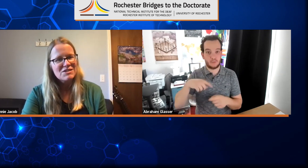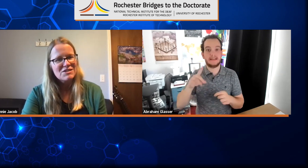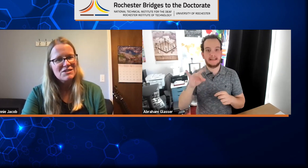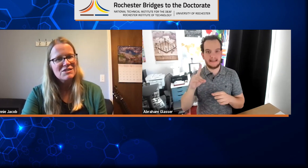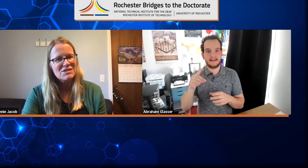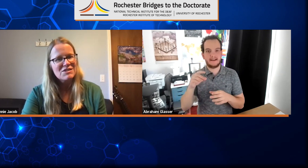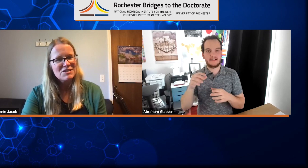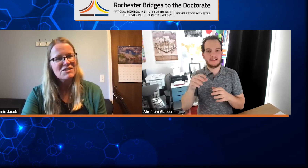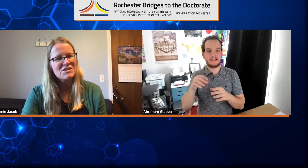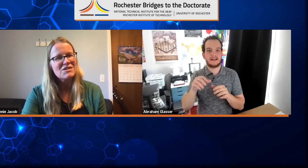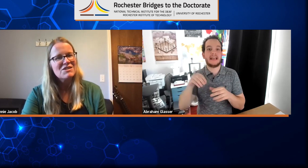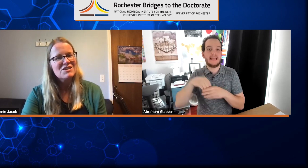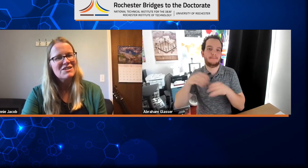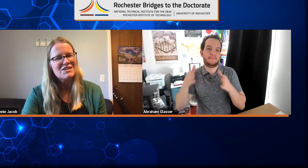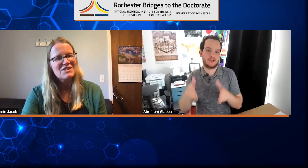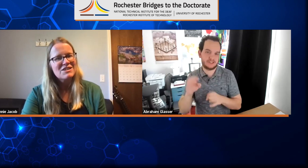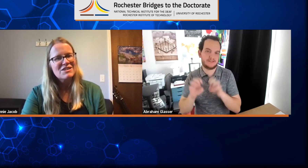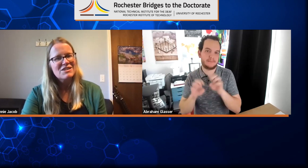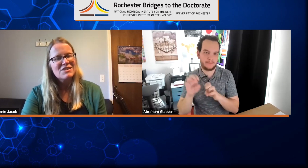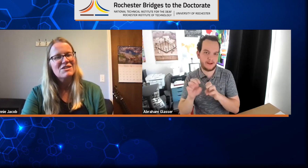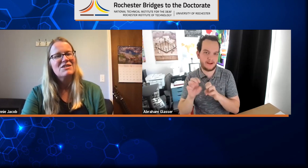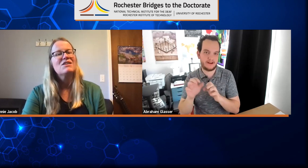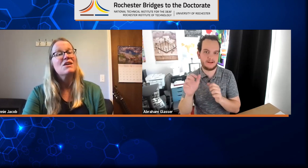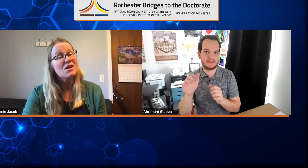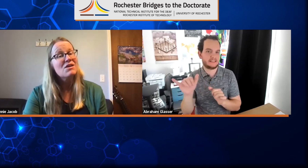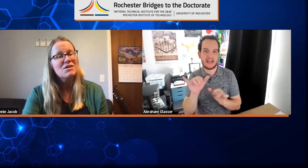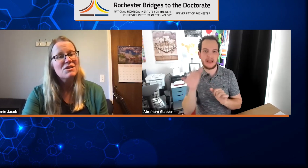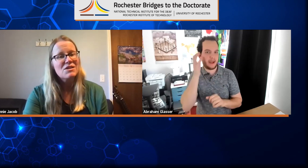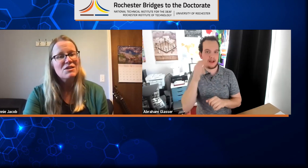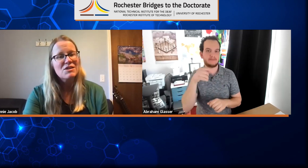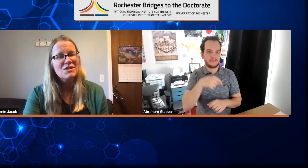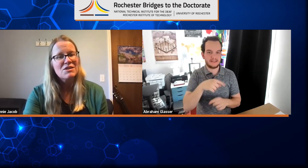we did start in-person experiments.